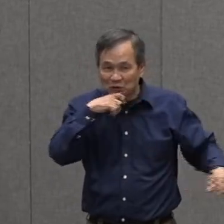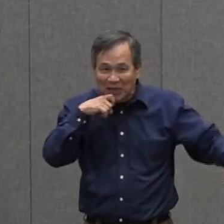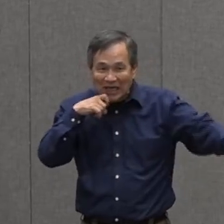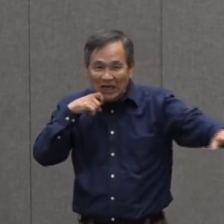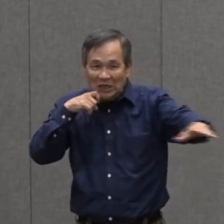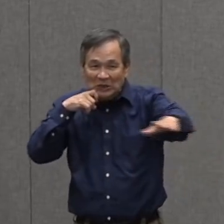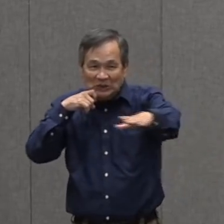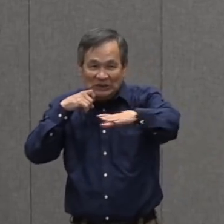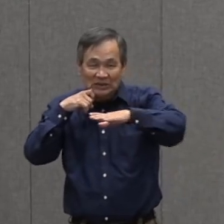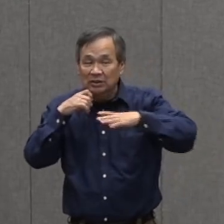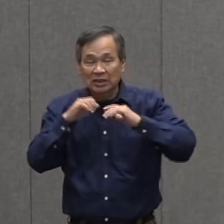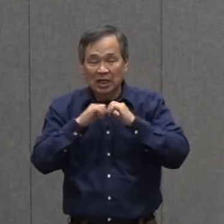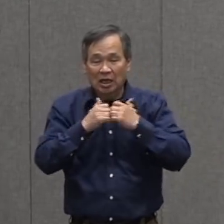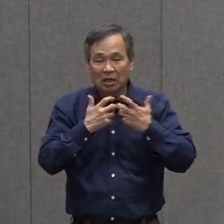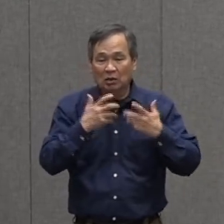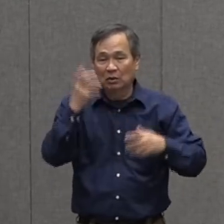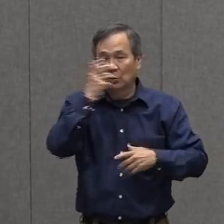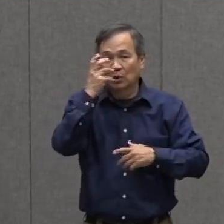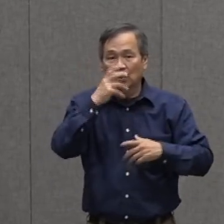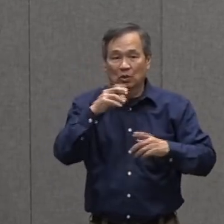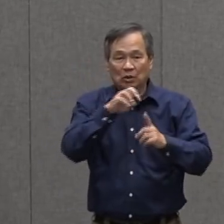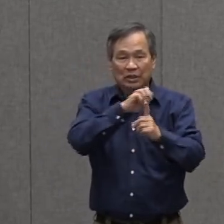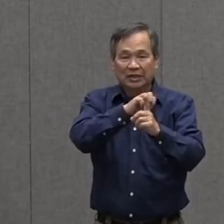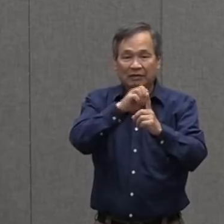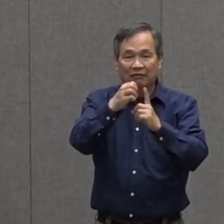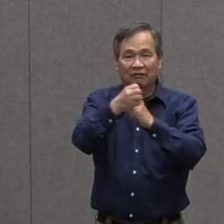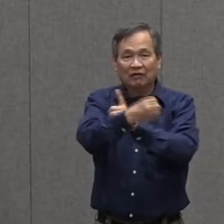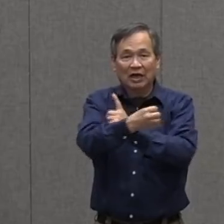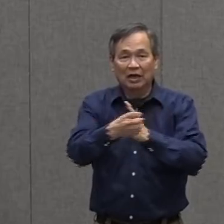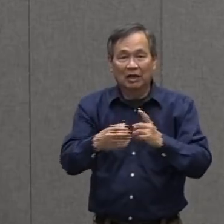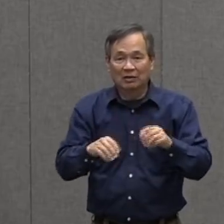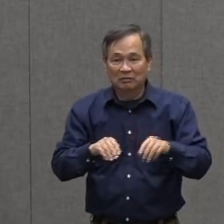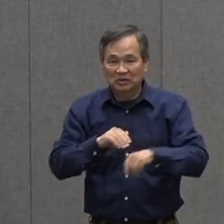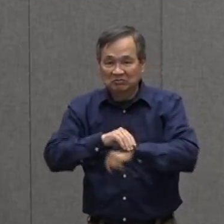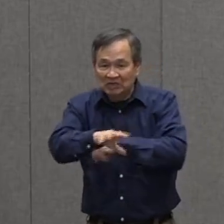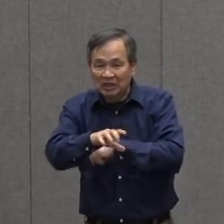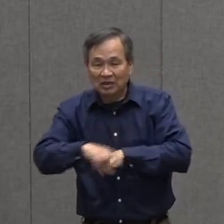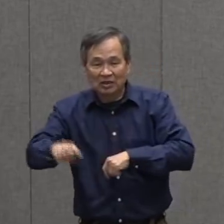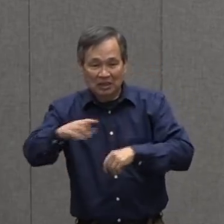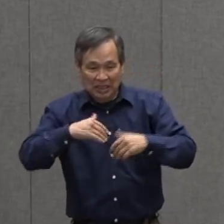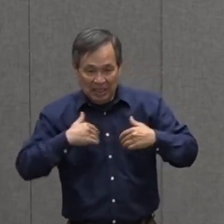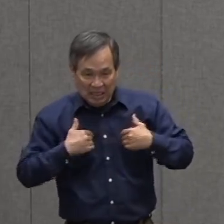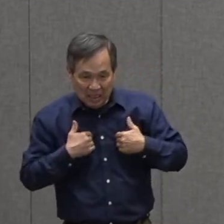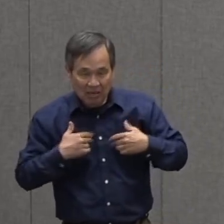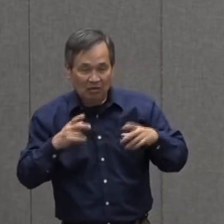and how that impacts the environment of the animals and the people that live there.